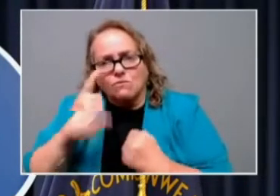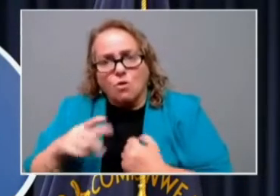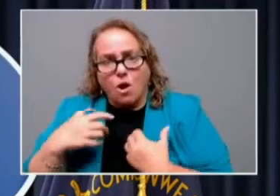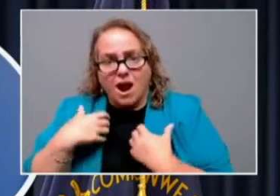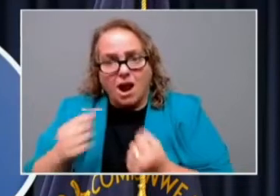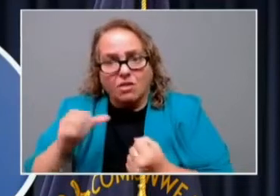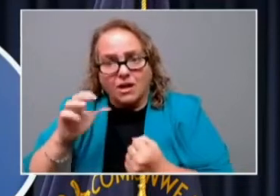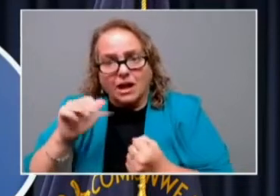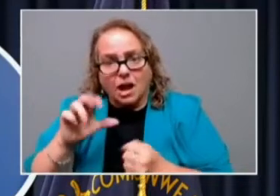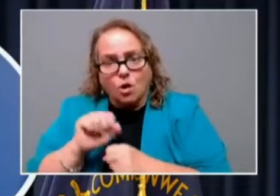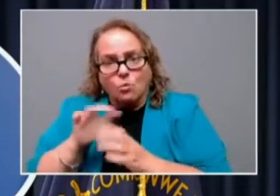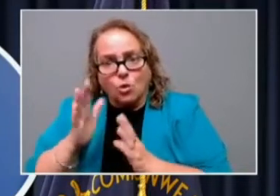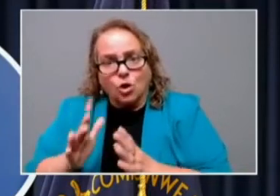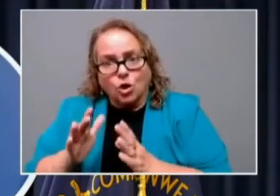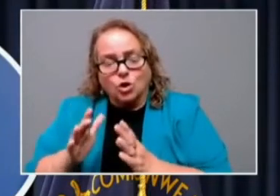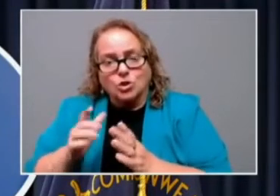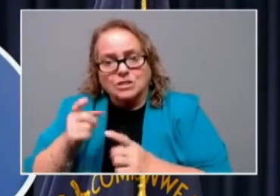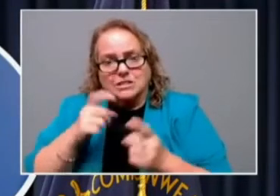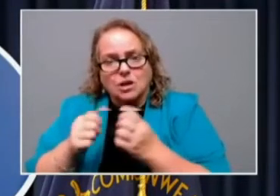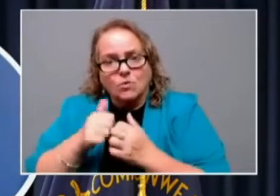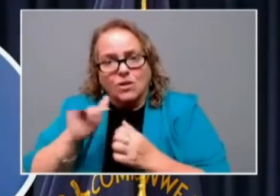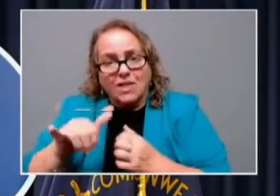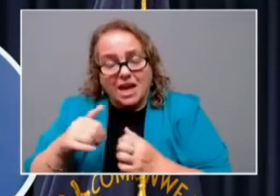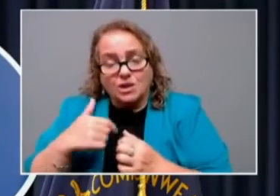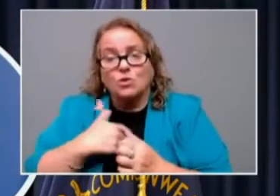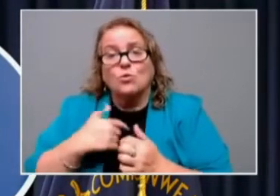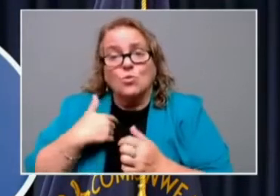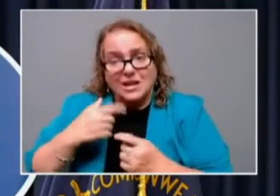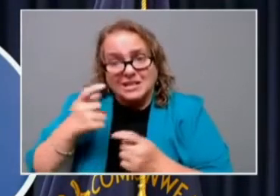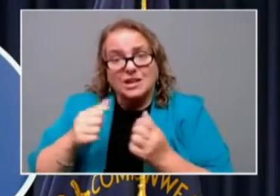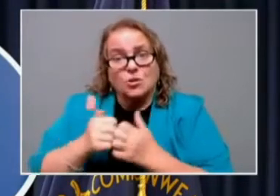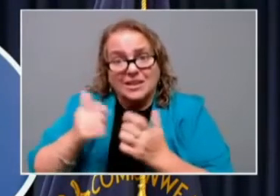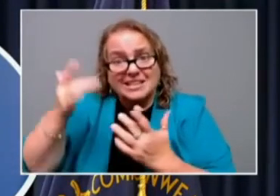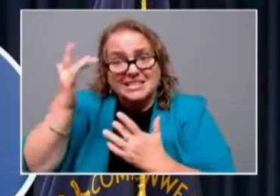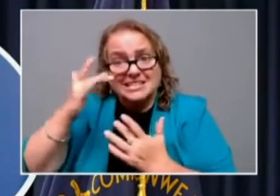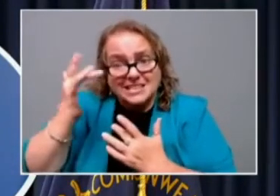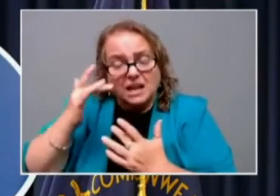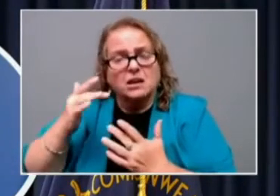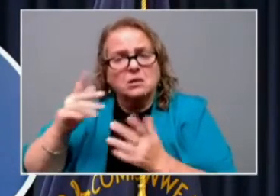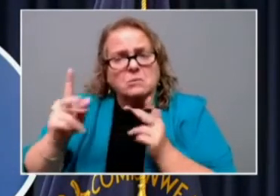regular basis. We don't have to confront death on a daily regular basis.